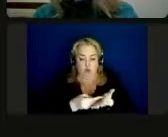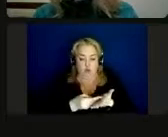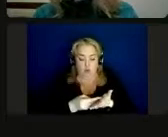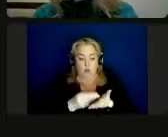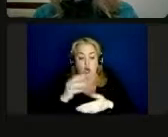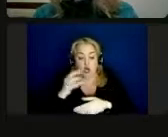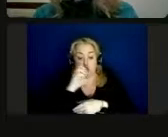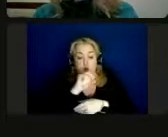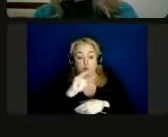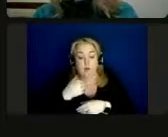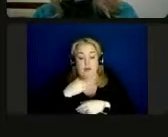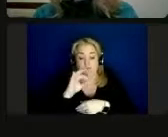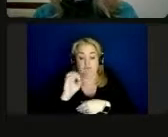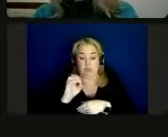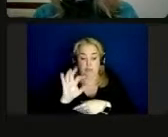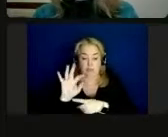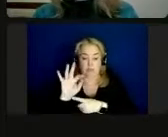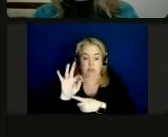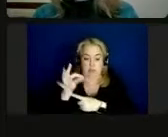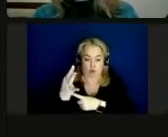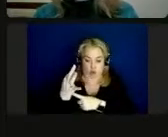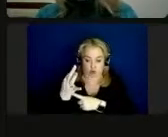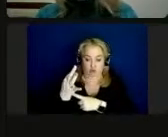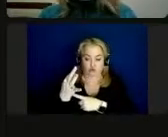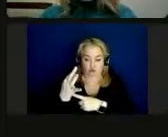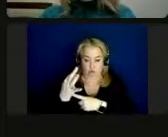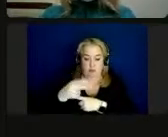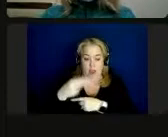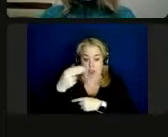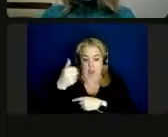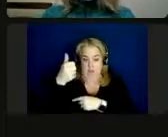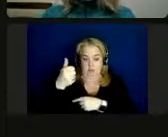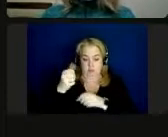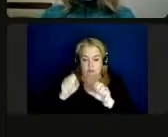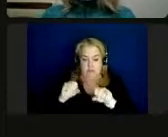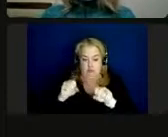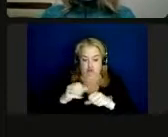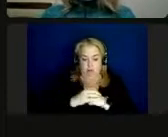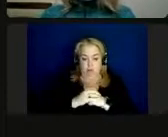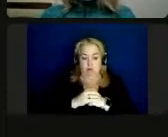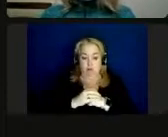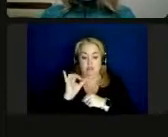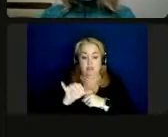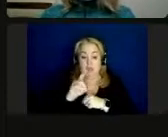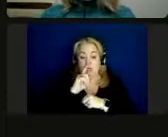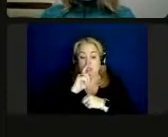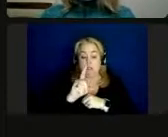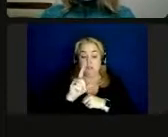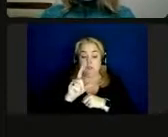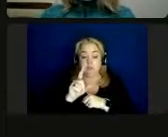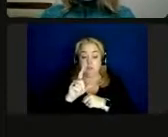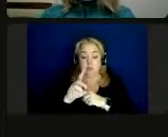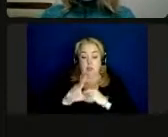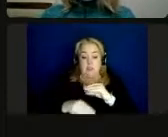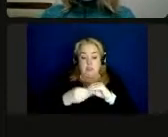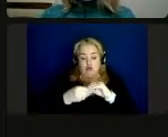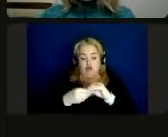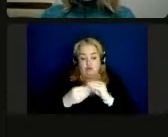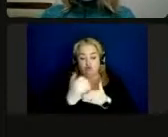THE COMMERCE IS ESTIMATED ADDITIONAL ANNUAL REVENUE.